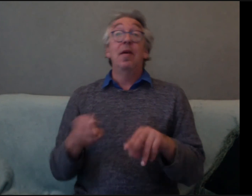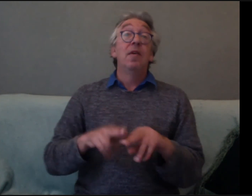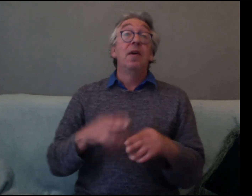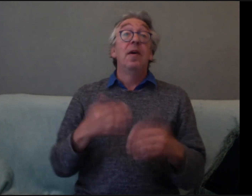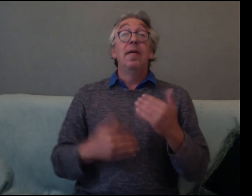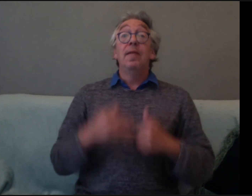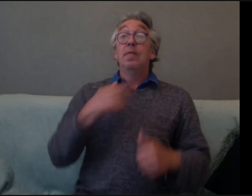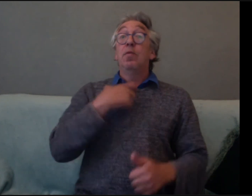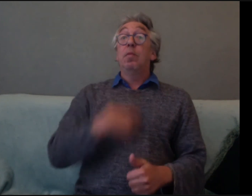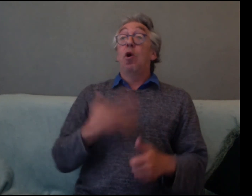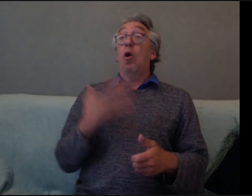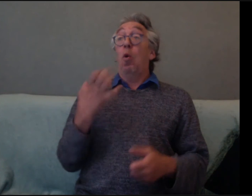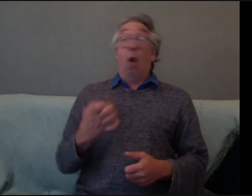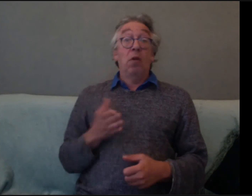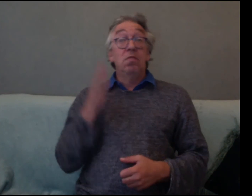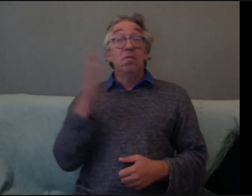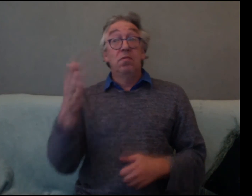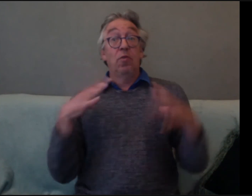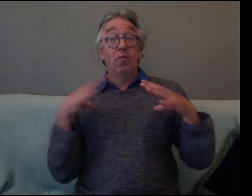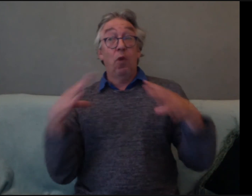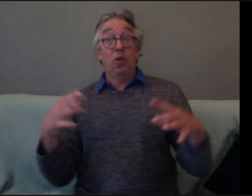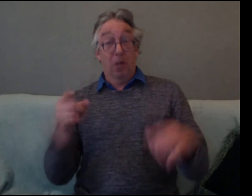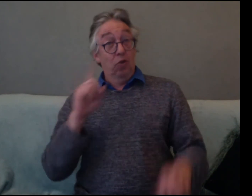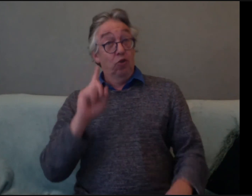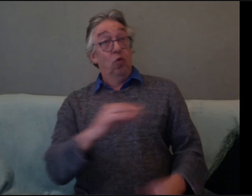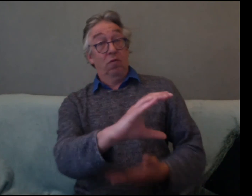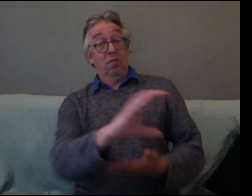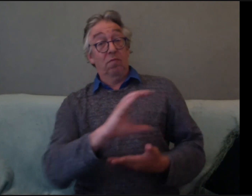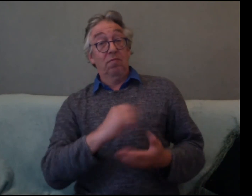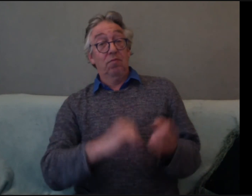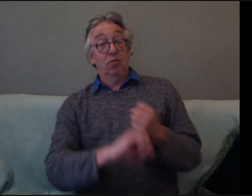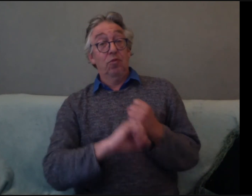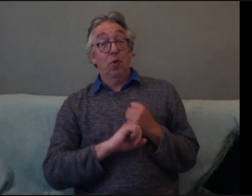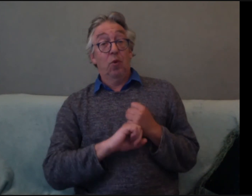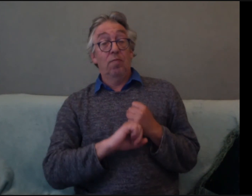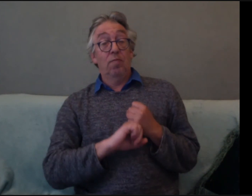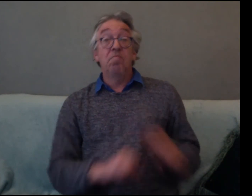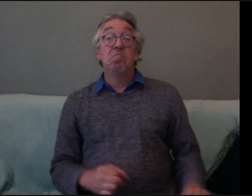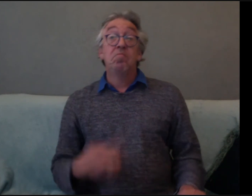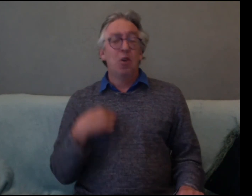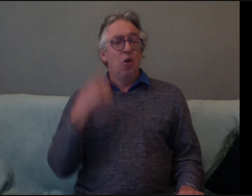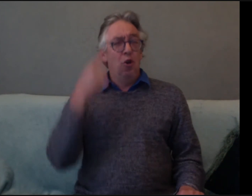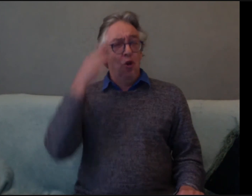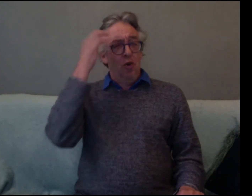I remember we had, last year, a volunteer from Uganda,